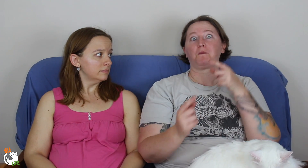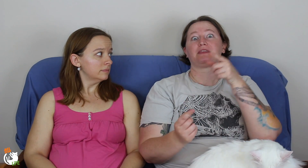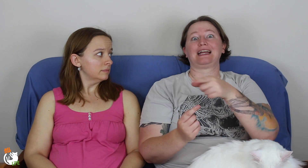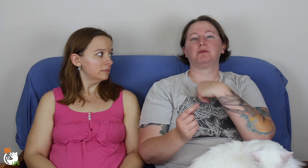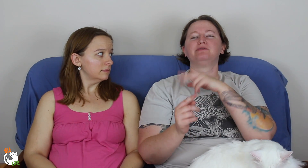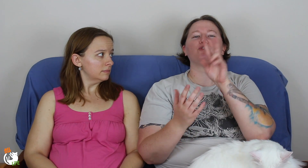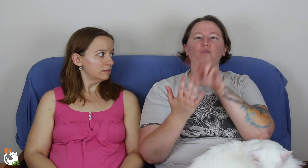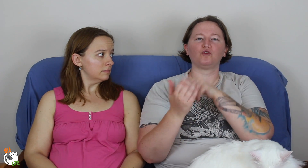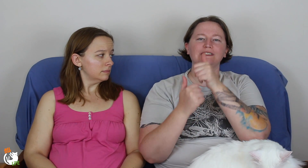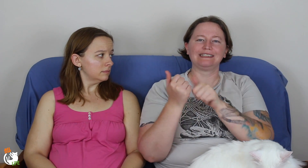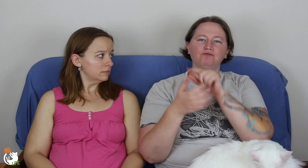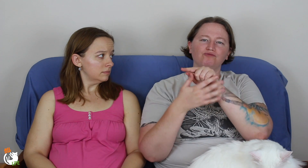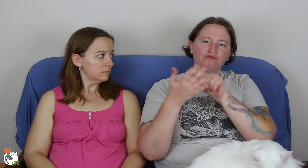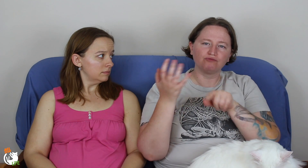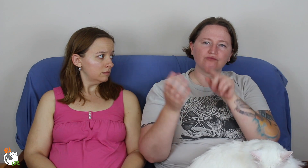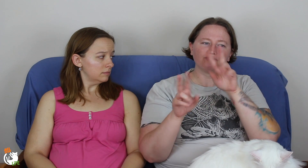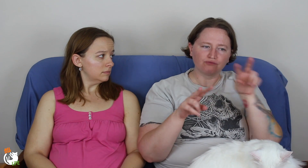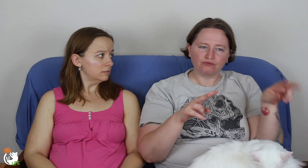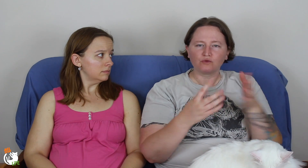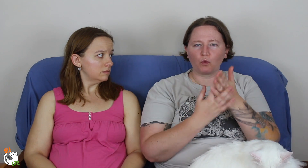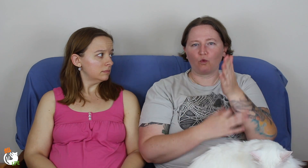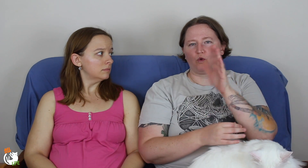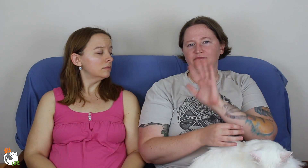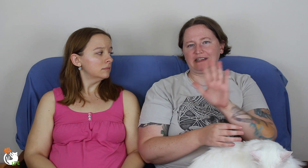So, from there, then you can look at each one